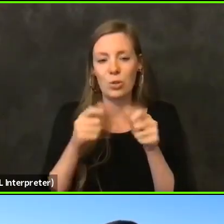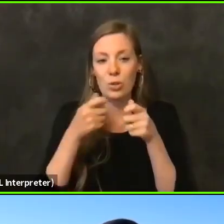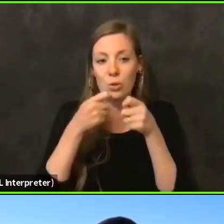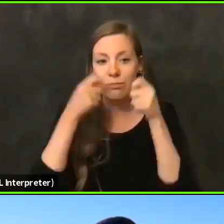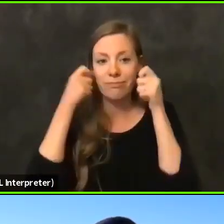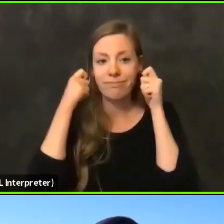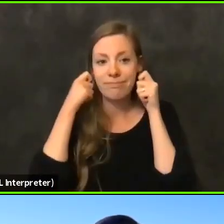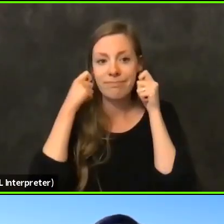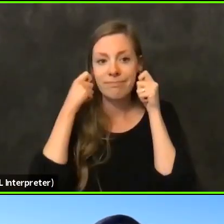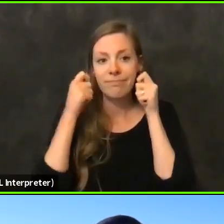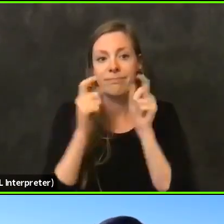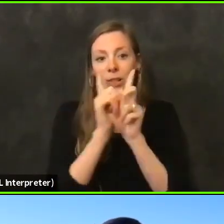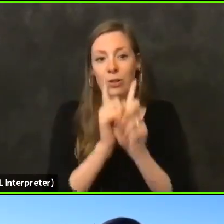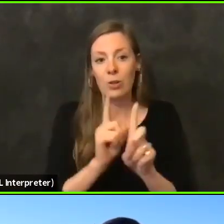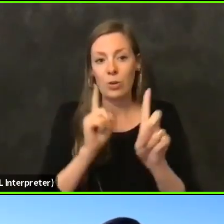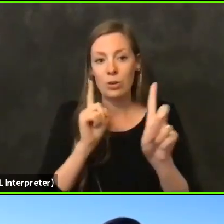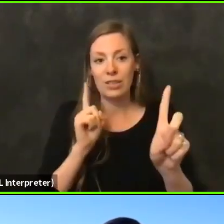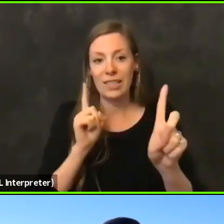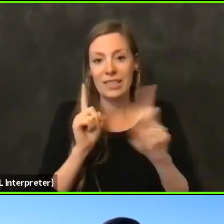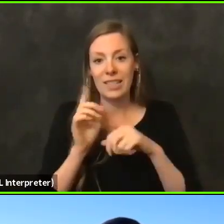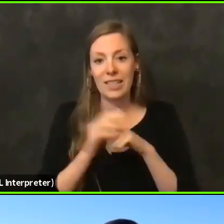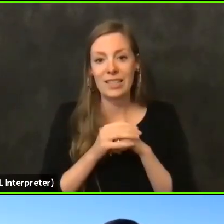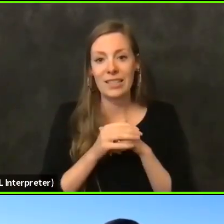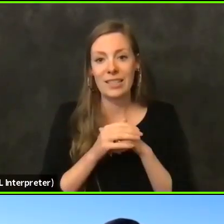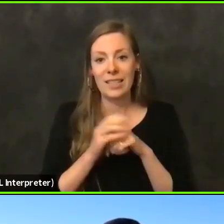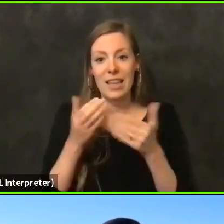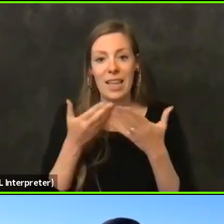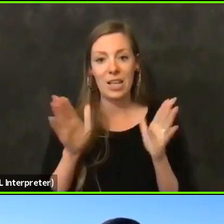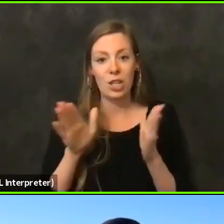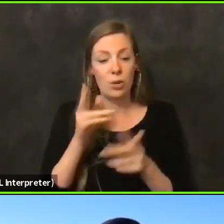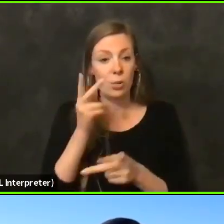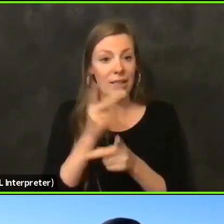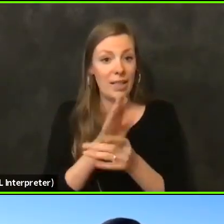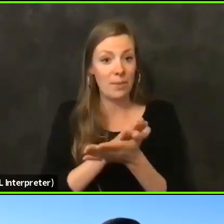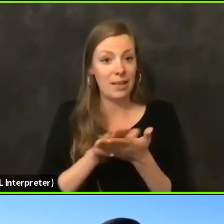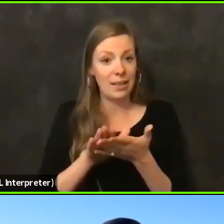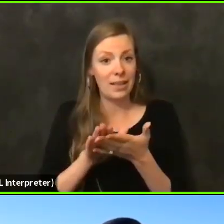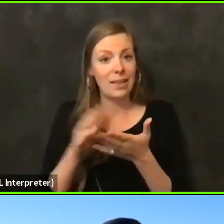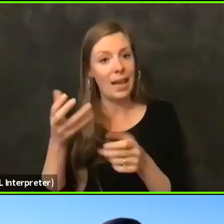social distancing and our general hygiene measures and get tested now turned over